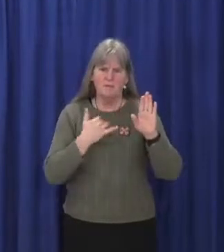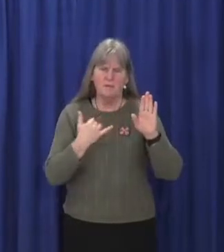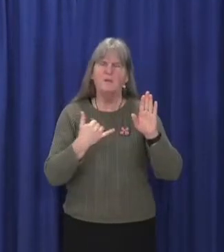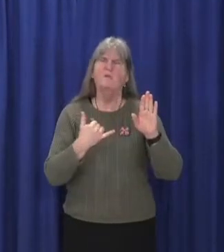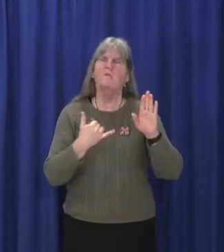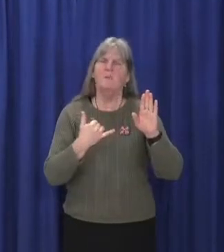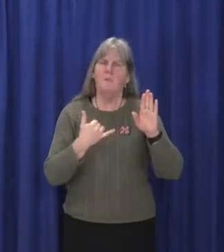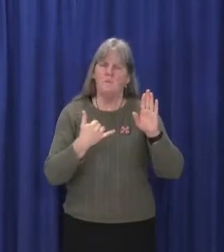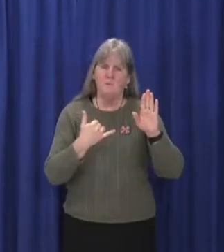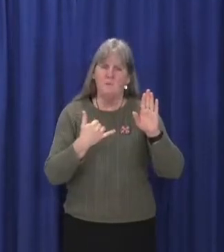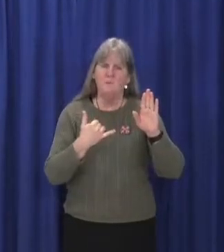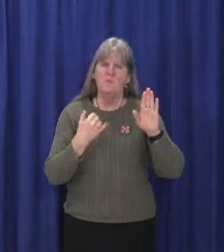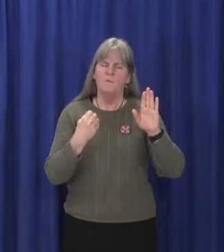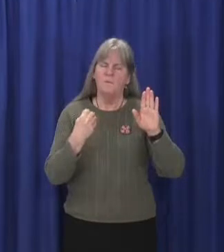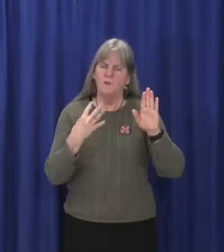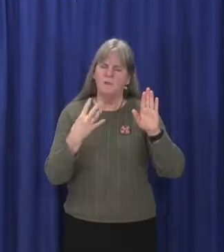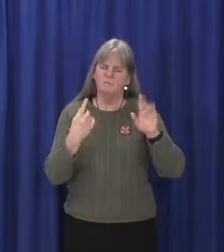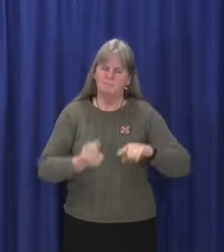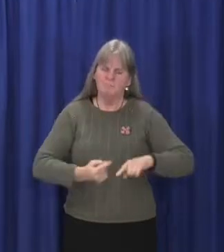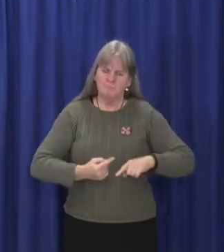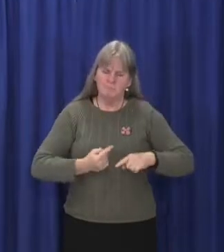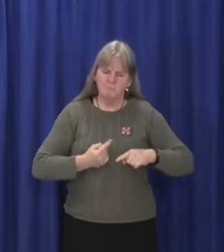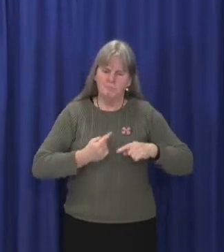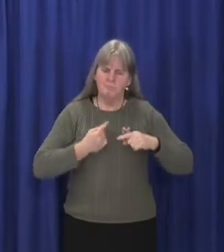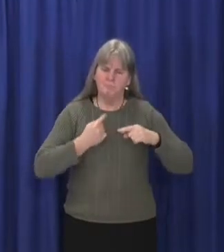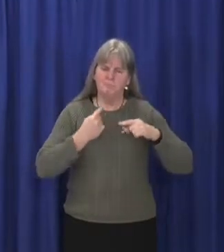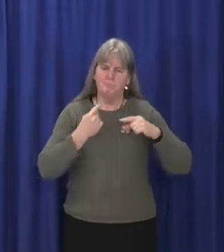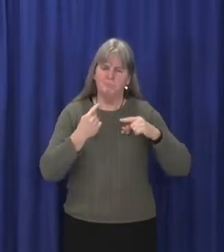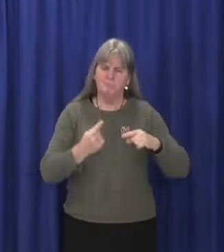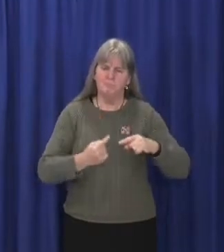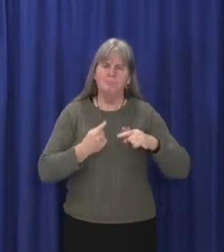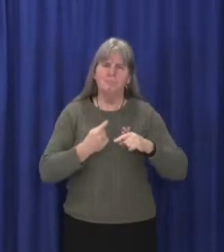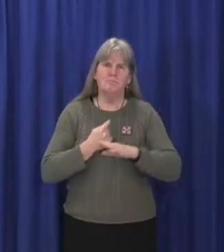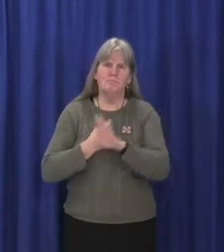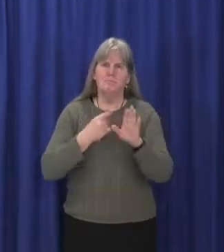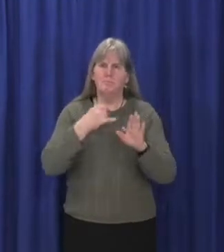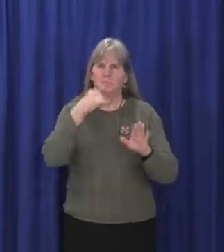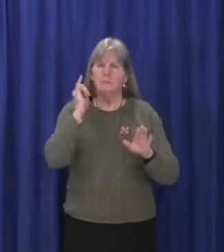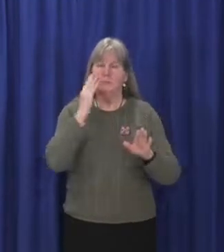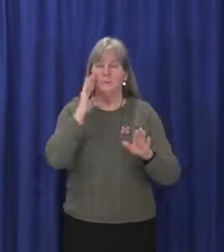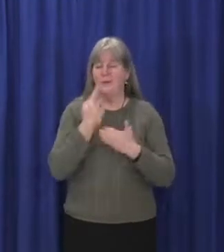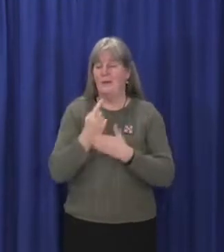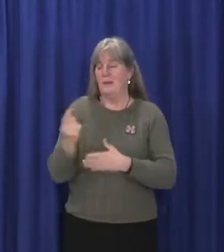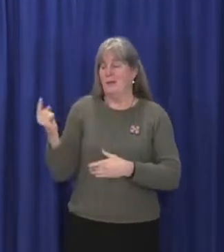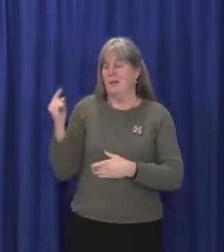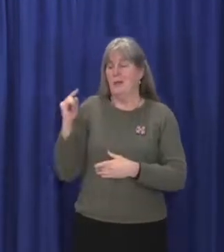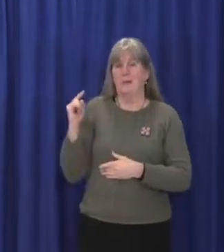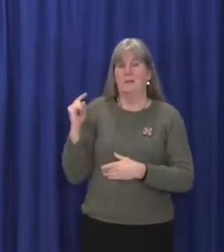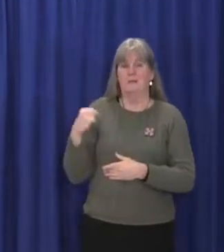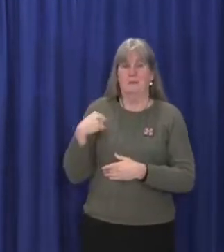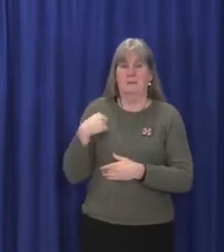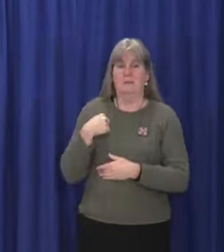So many are struggling throughout our territory. Last week, I joined my colleague,